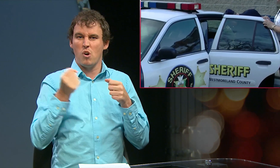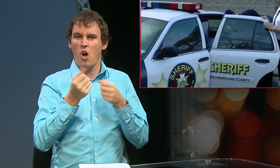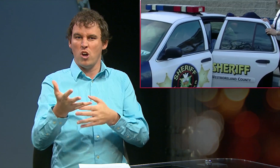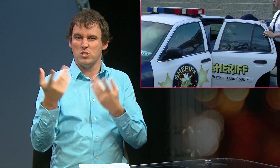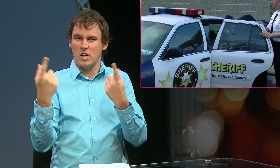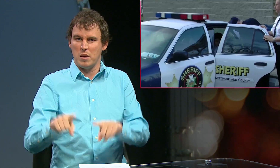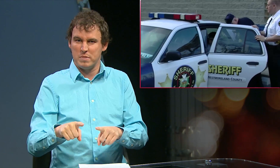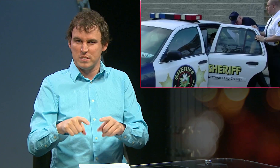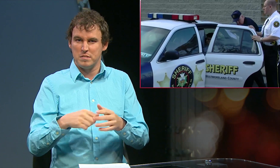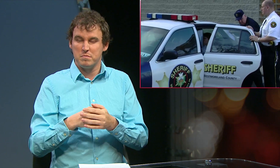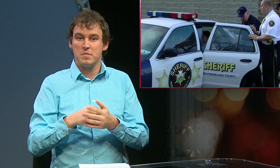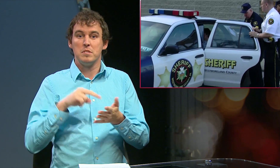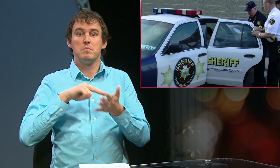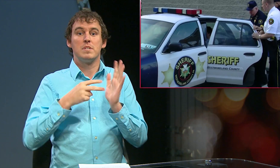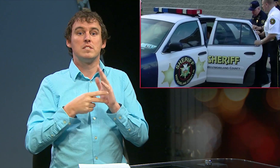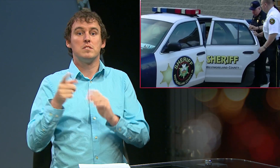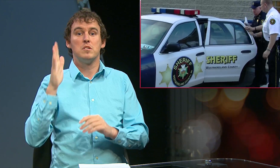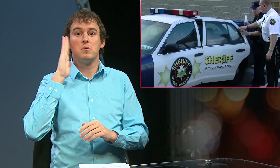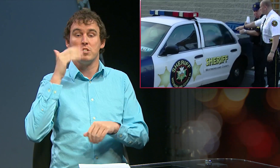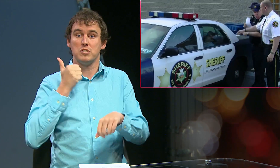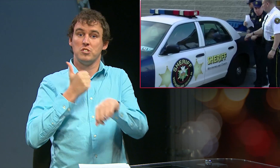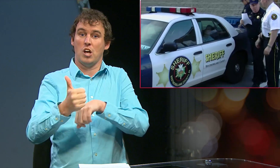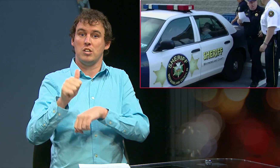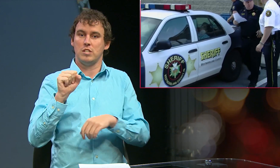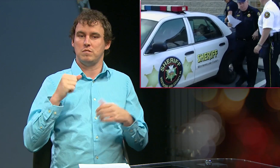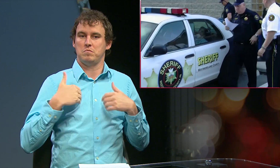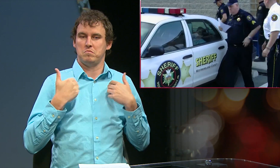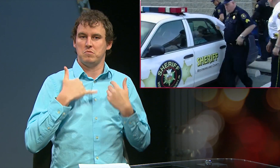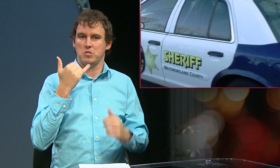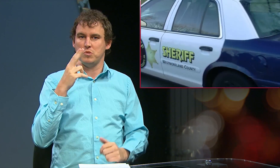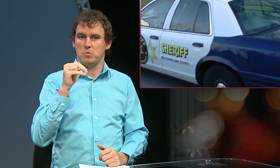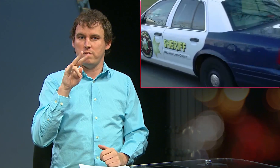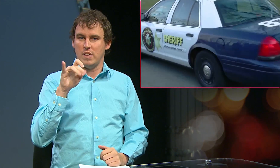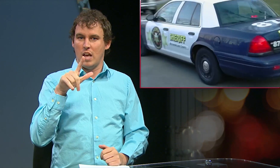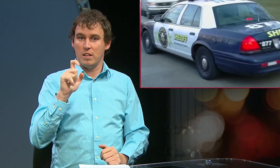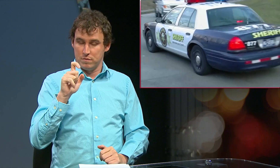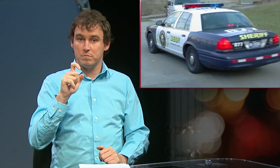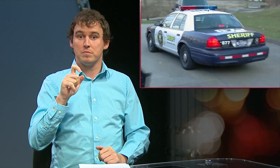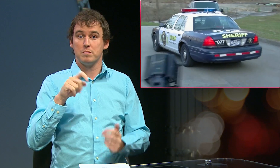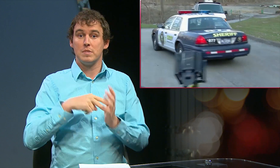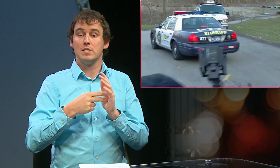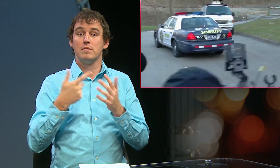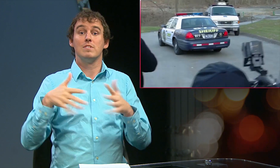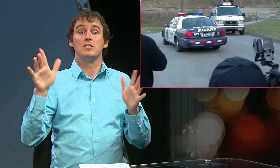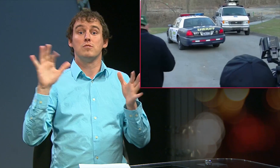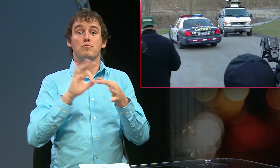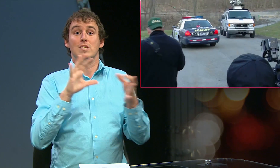CHARGED AS A JUVENILE AND RELEASED BY THE AGE OF 21. TWENTY STUDENTS AND ONE ADULT WERE